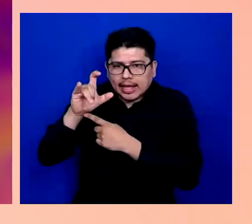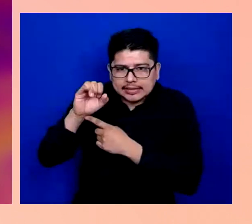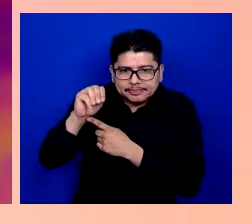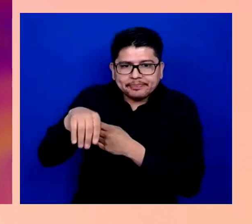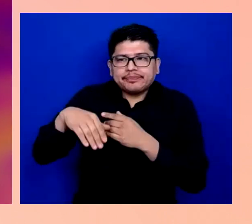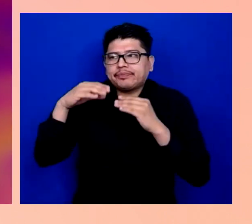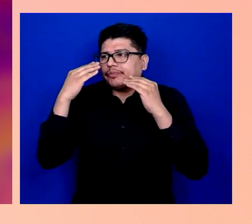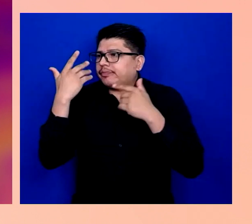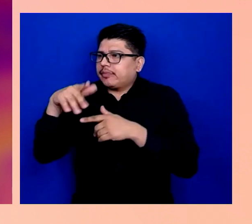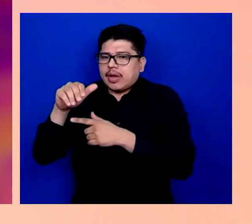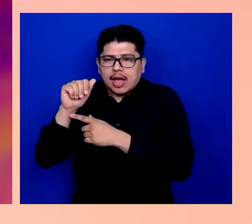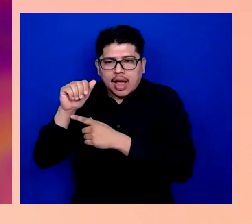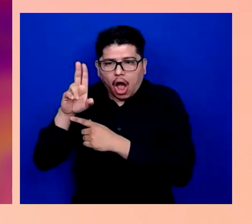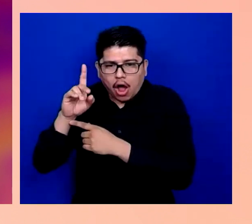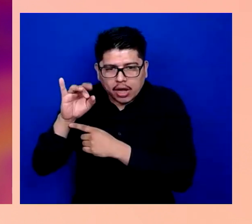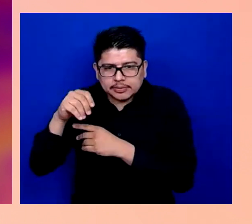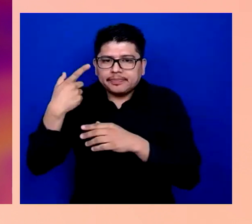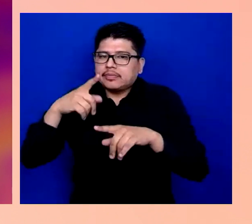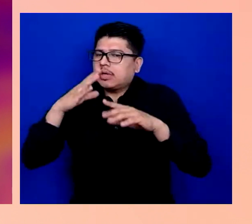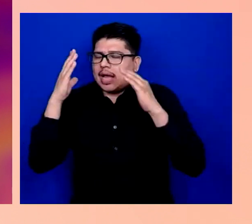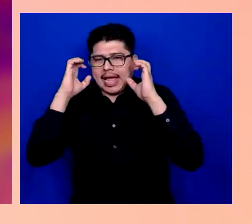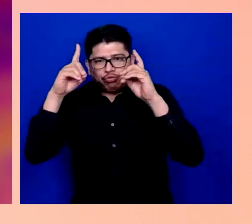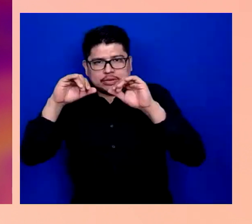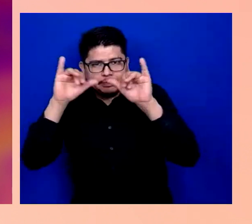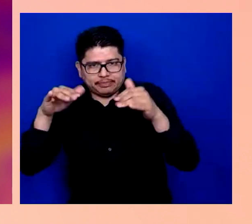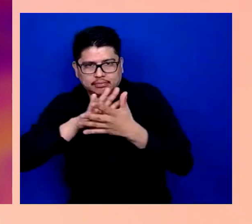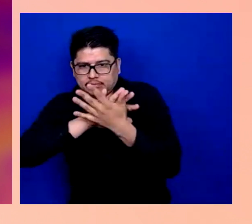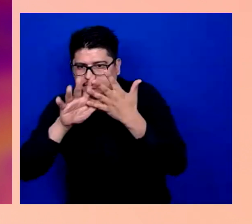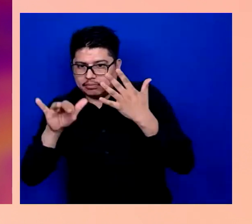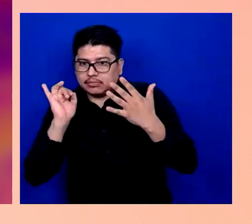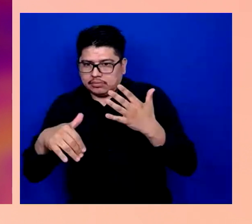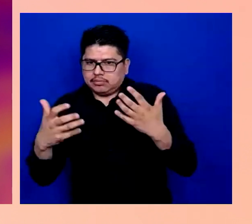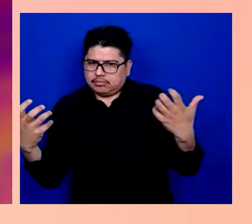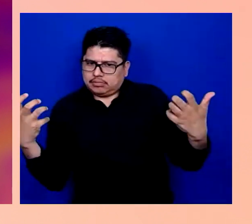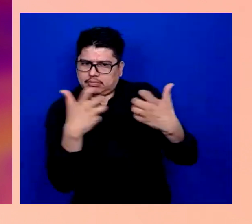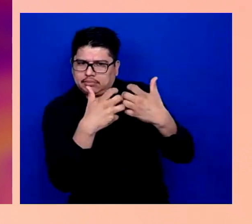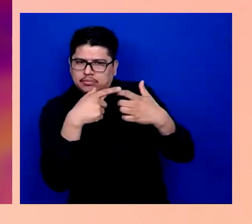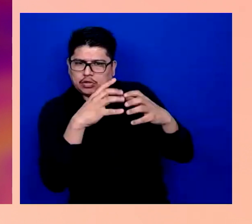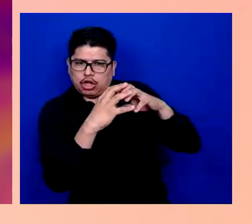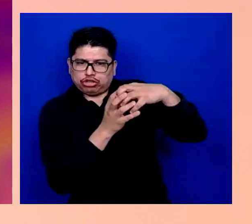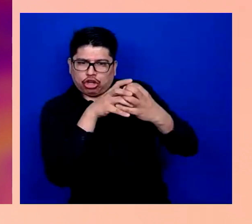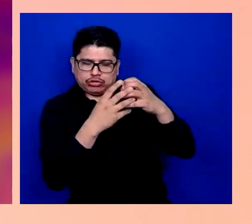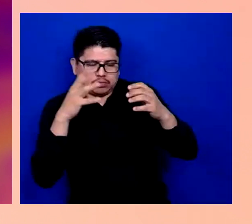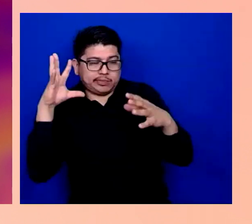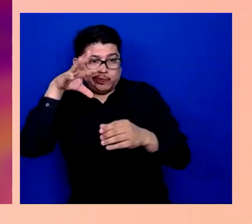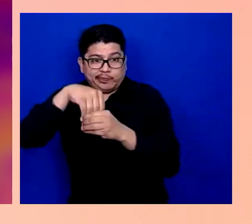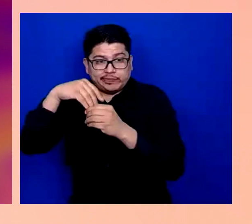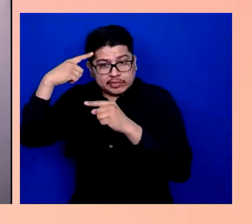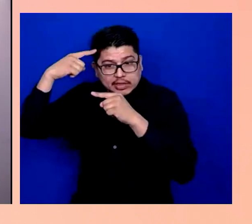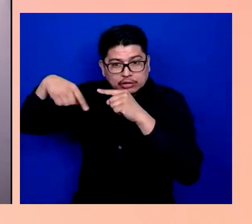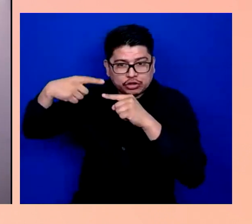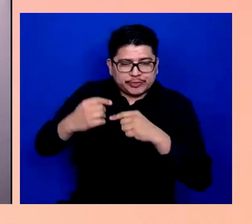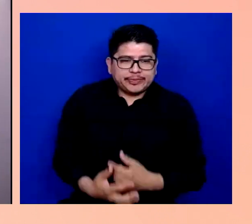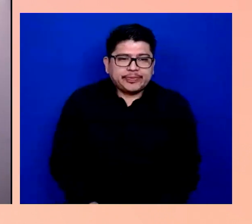to intersectionality within cognition. Great. Yeah, it's important. It's pillar.